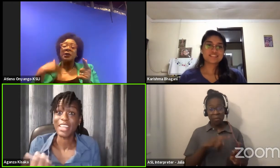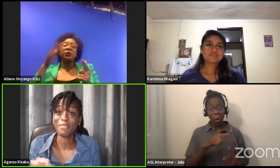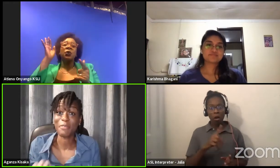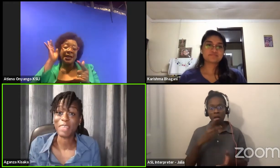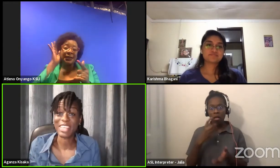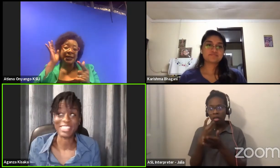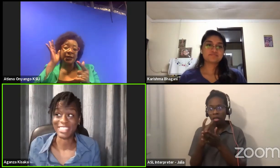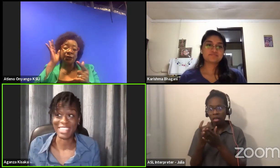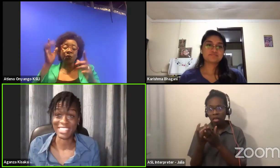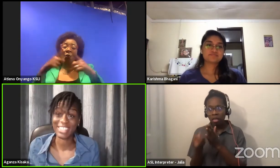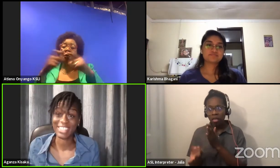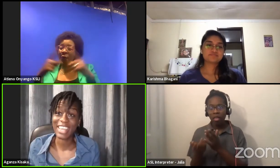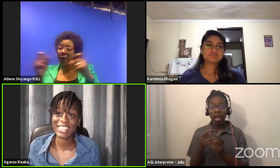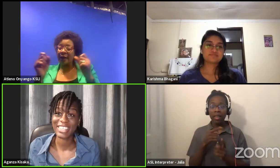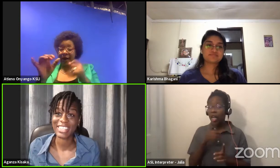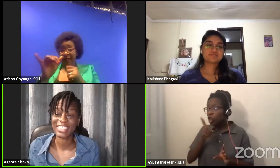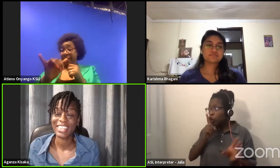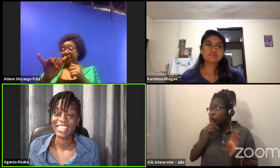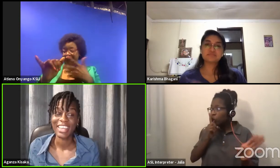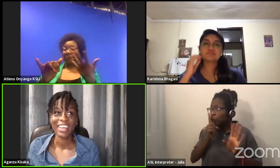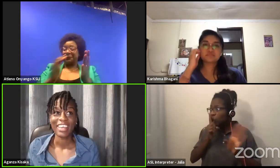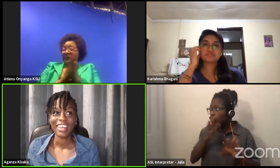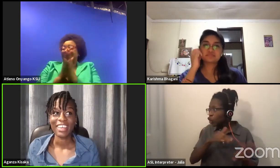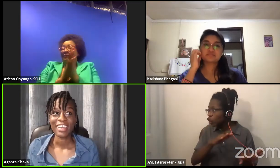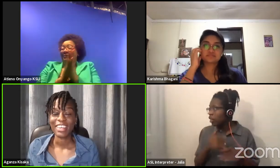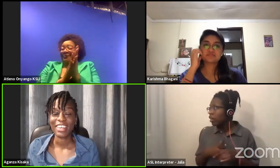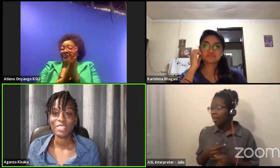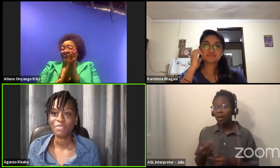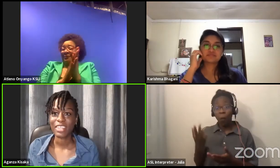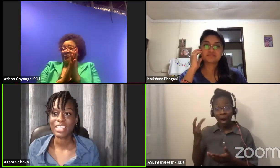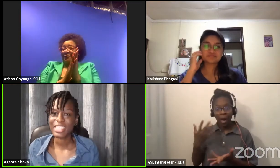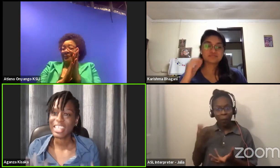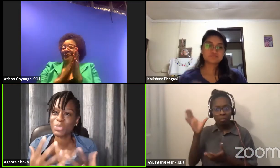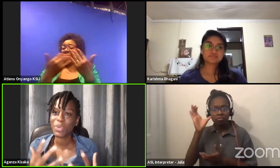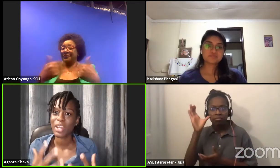That for me is exciting, that's where I want to be